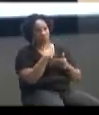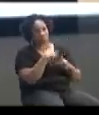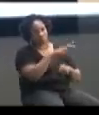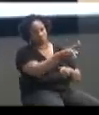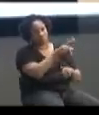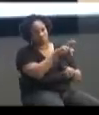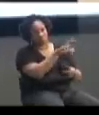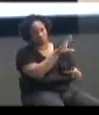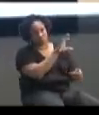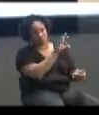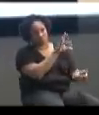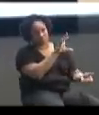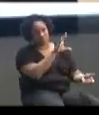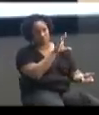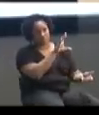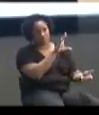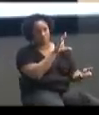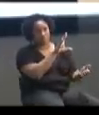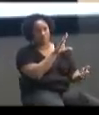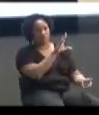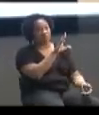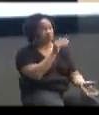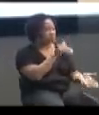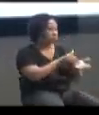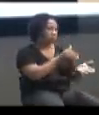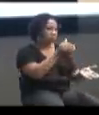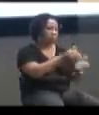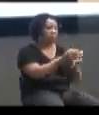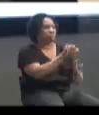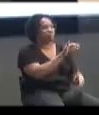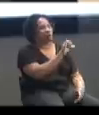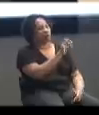GSA HAS APPROXIMATELY 375 MILLION SQUARE FEET OF REAL